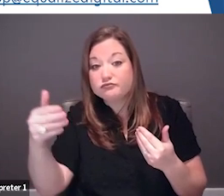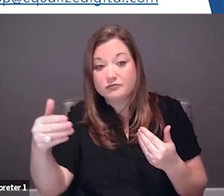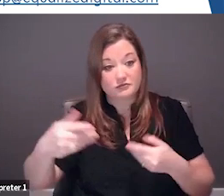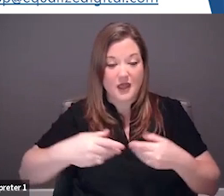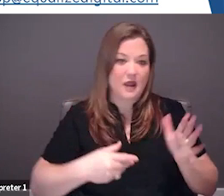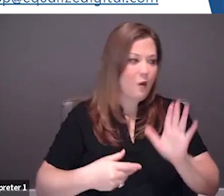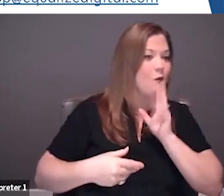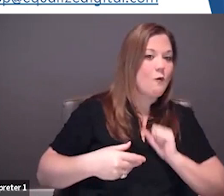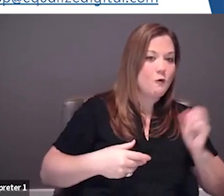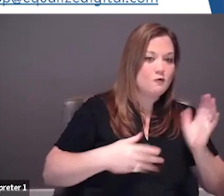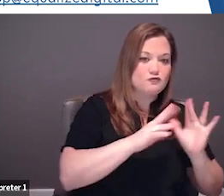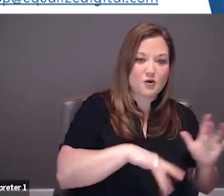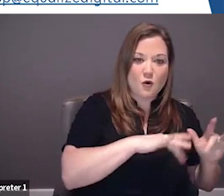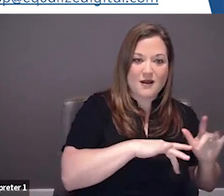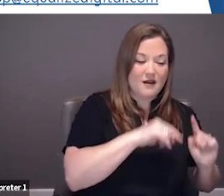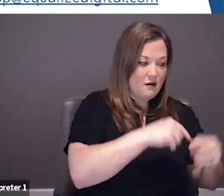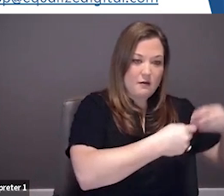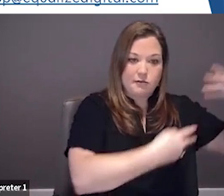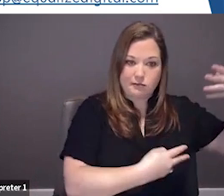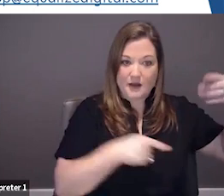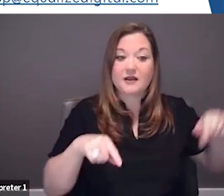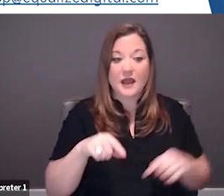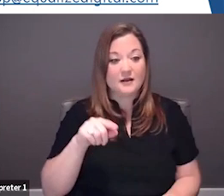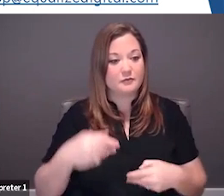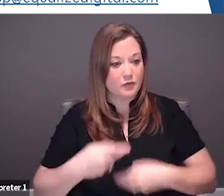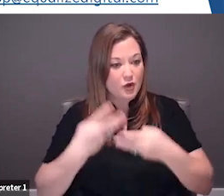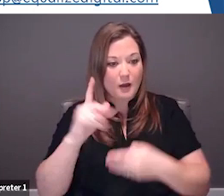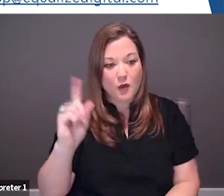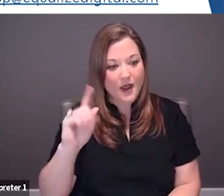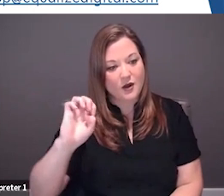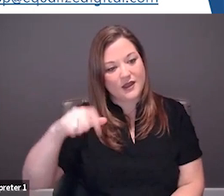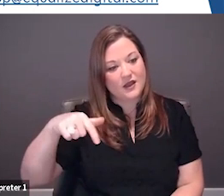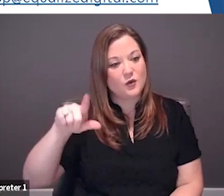if you go to equalizedigital.com/meetup.